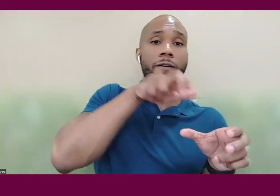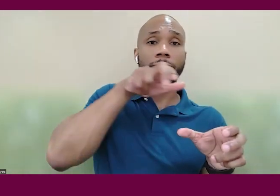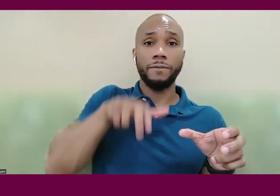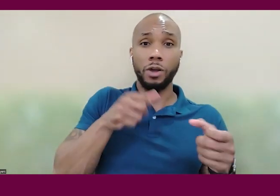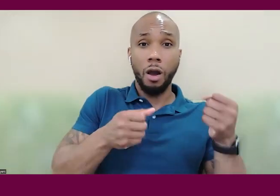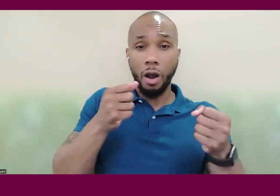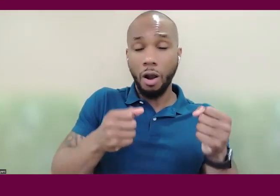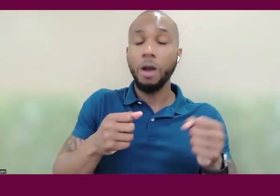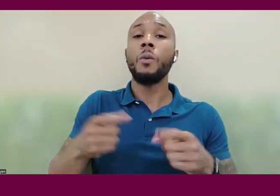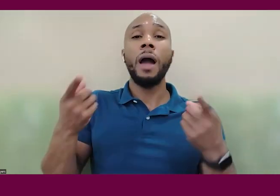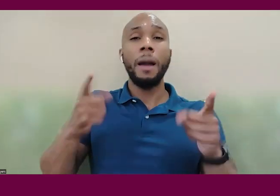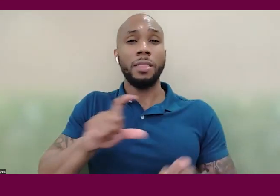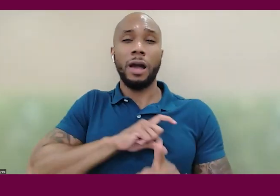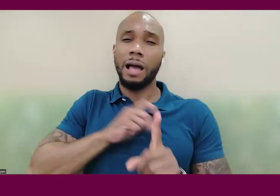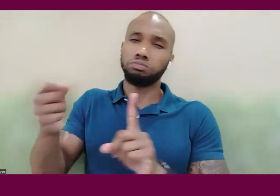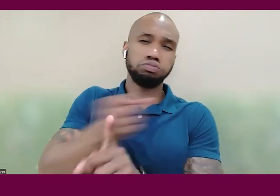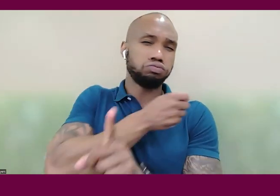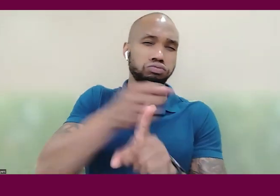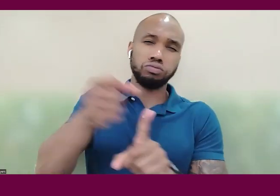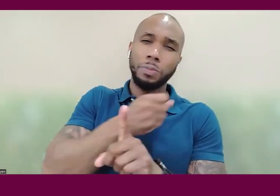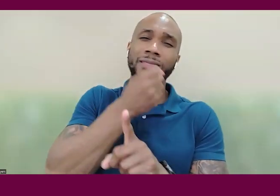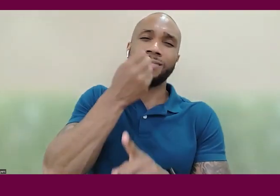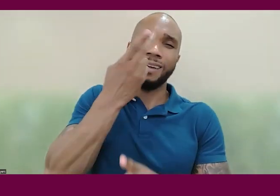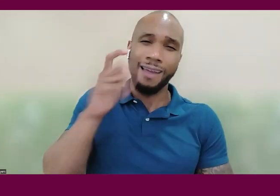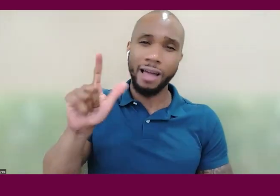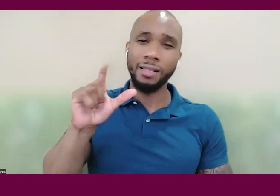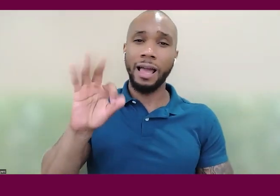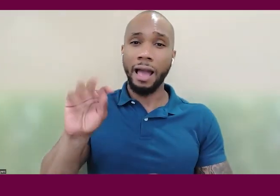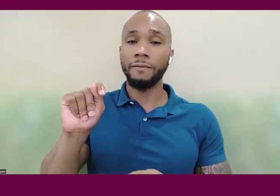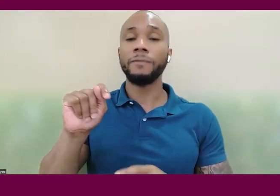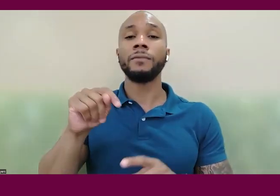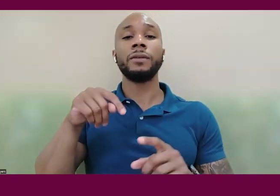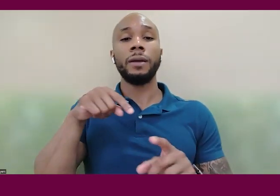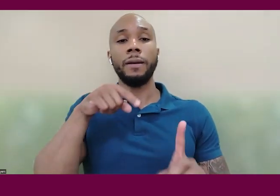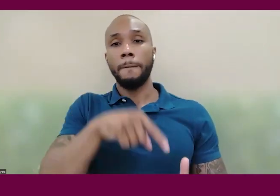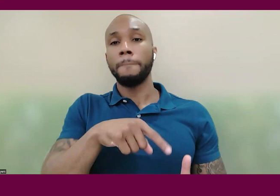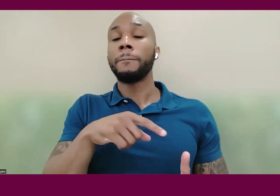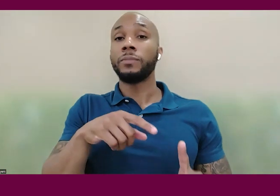The cops beat the hell out of him, right there in front of his family, while making full